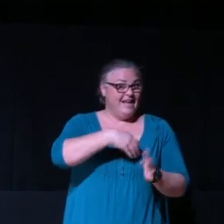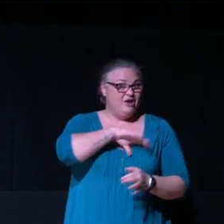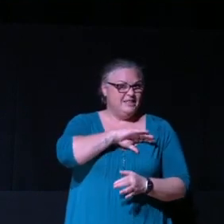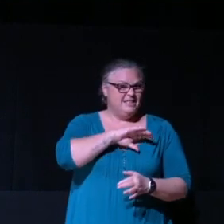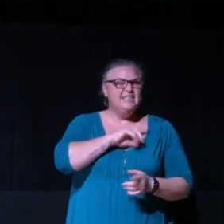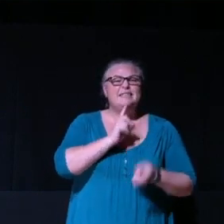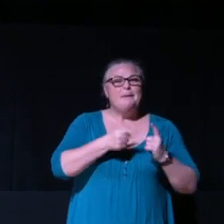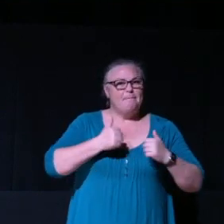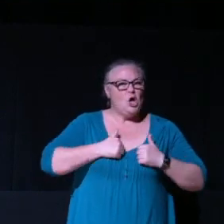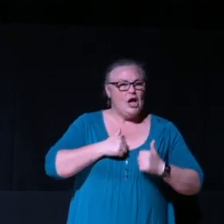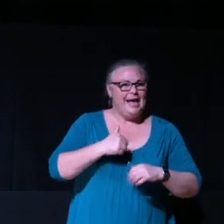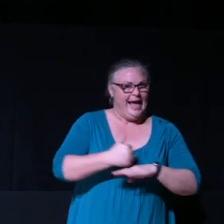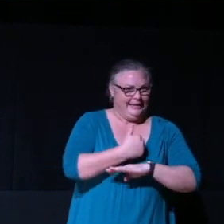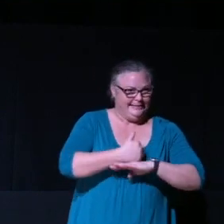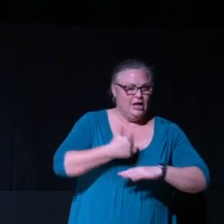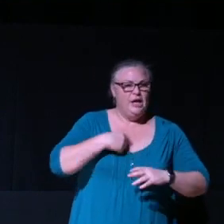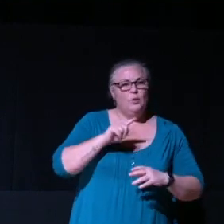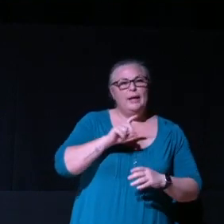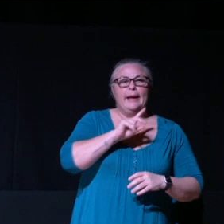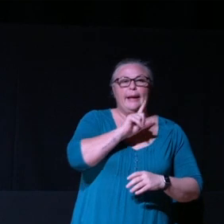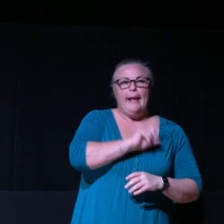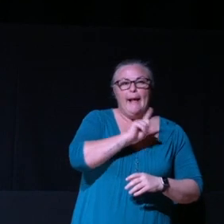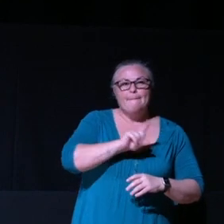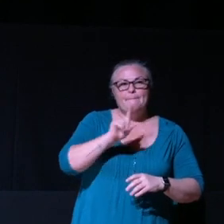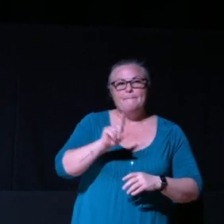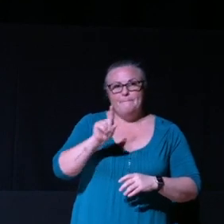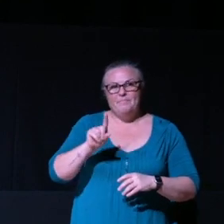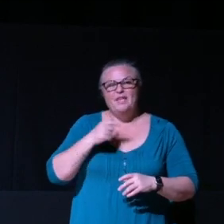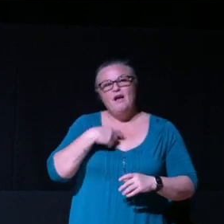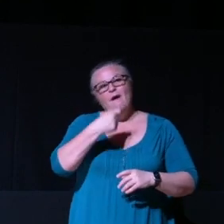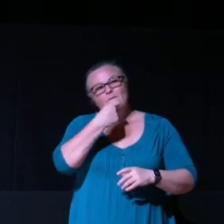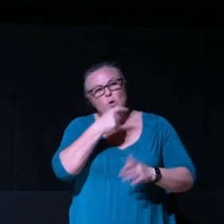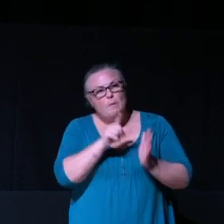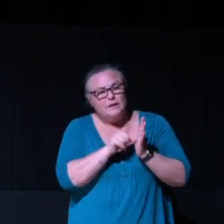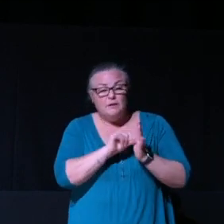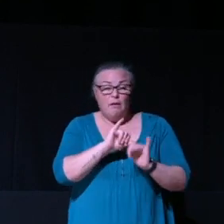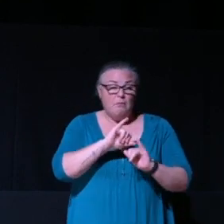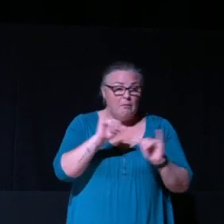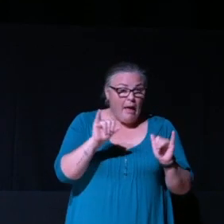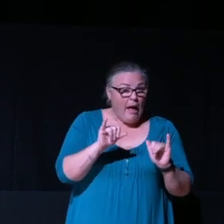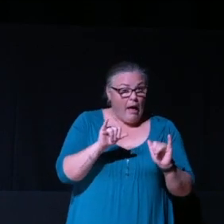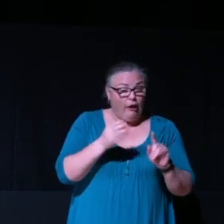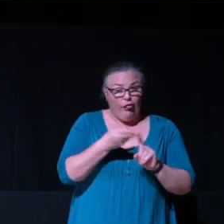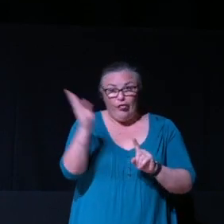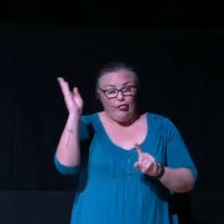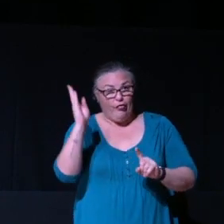So Dave comes out does like five minutes or like does a few minutes of like really bad off gear then trips